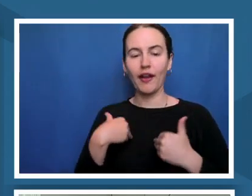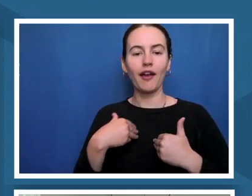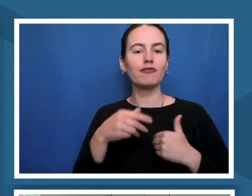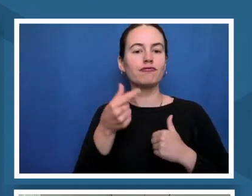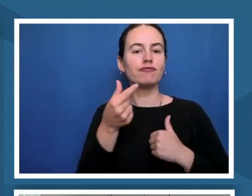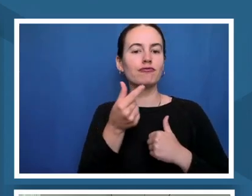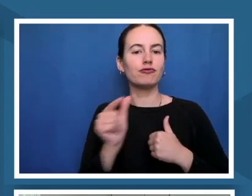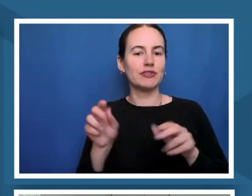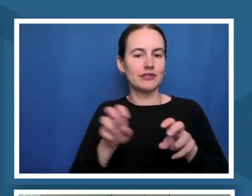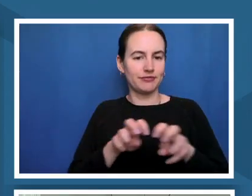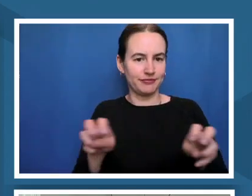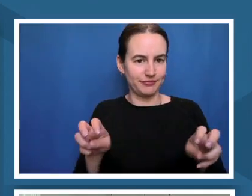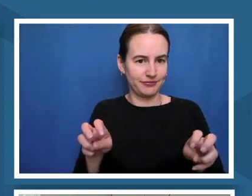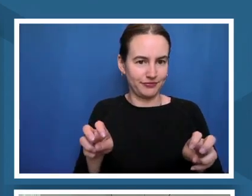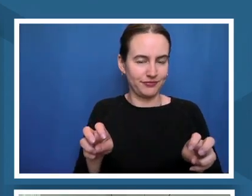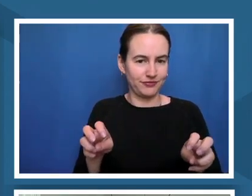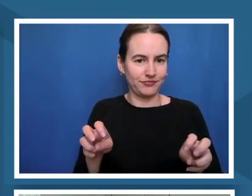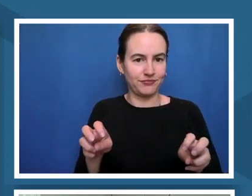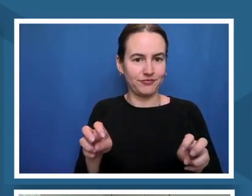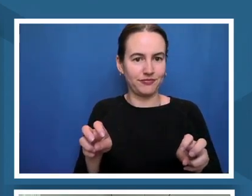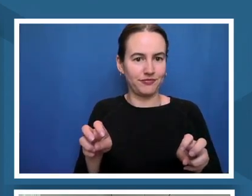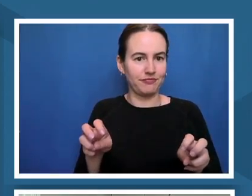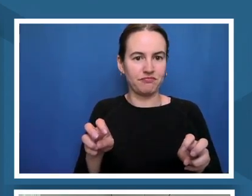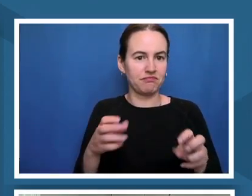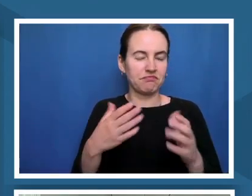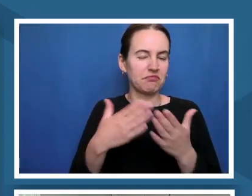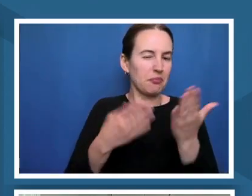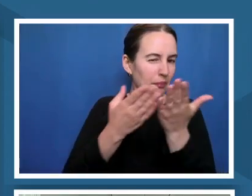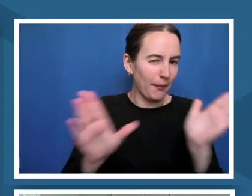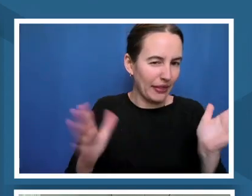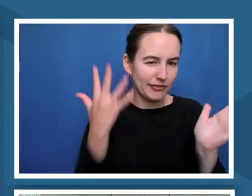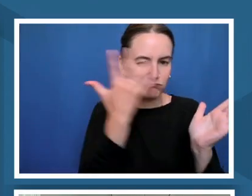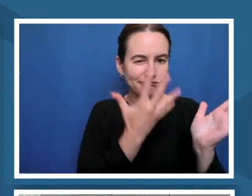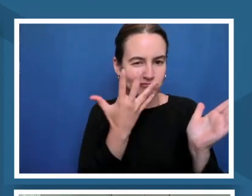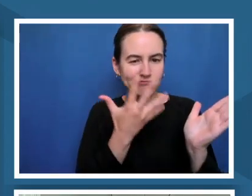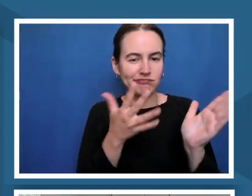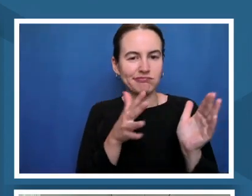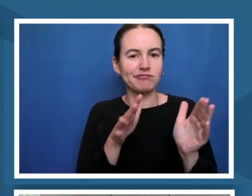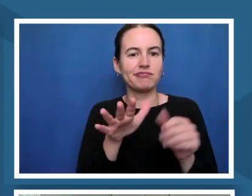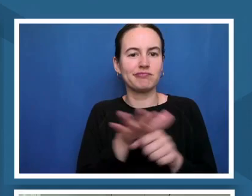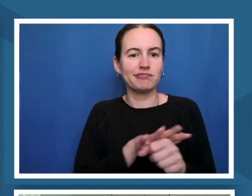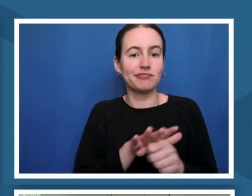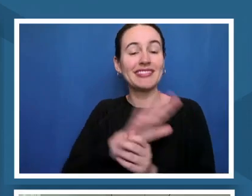in some kind of a public looking space